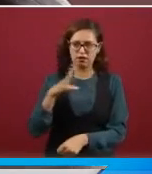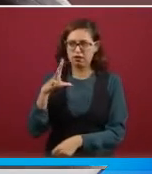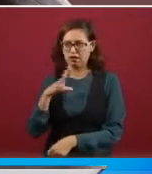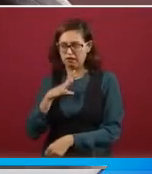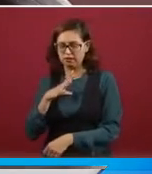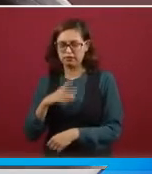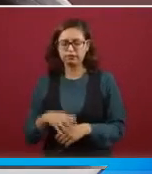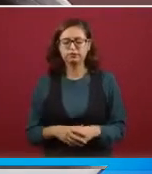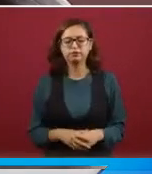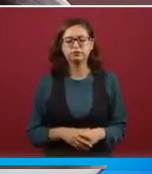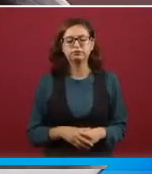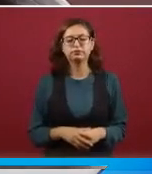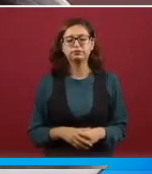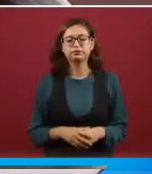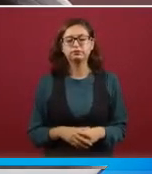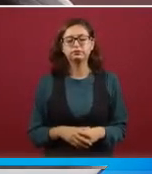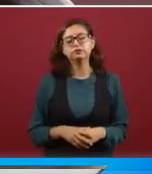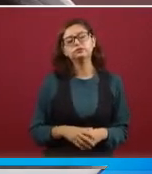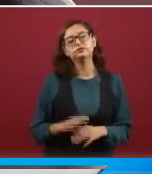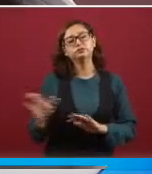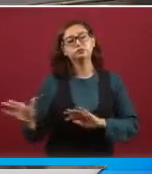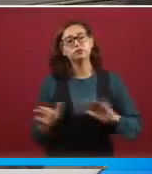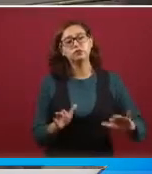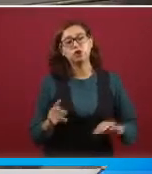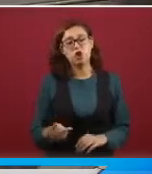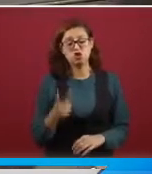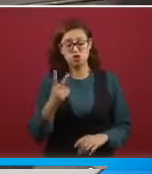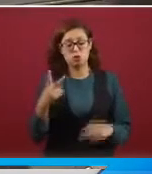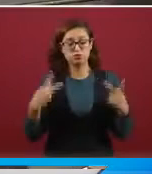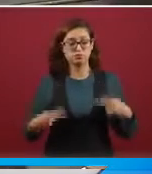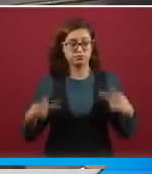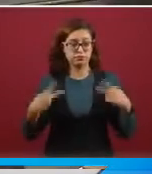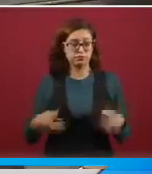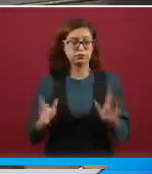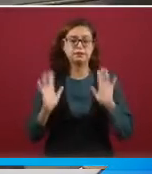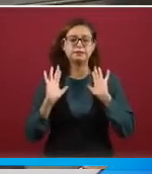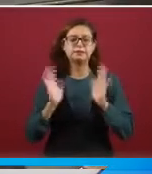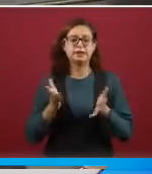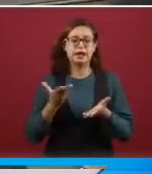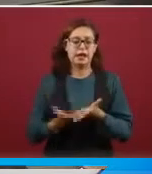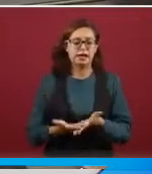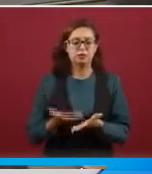have access to investigations conducted in the United States to ensure justice is done